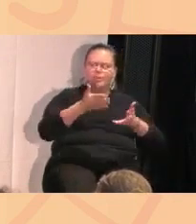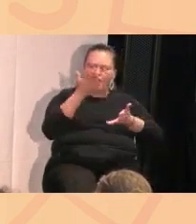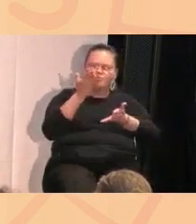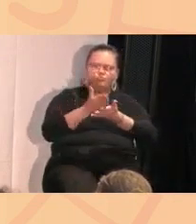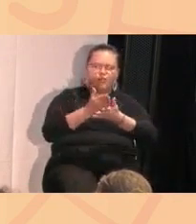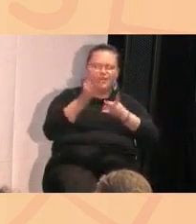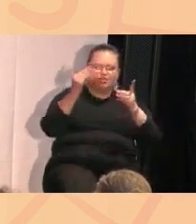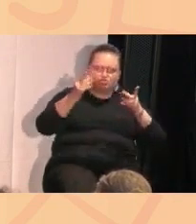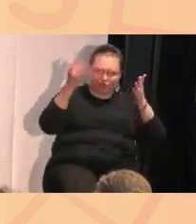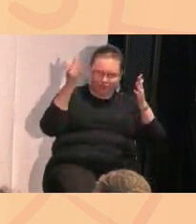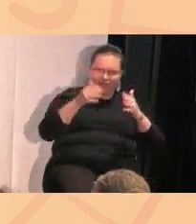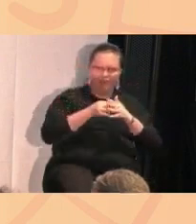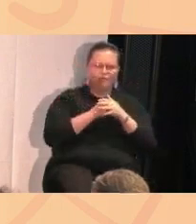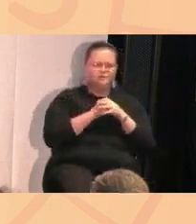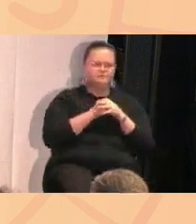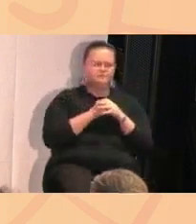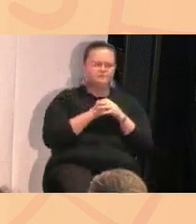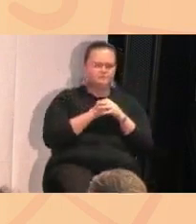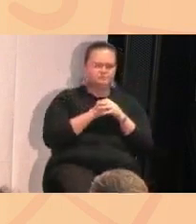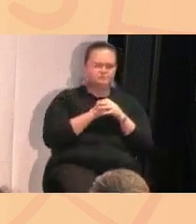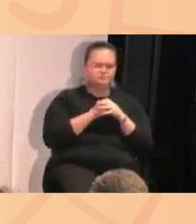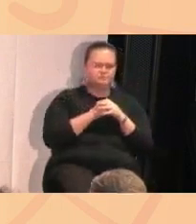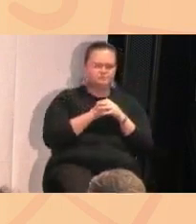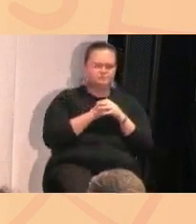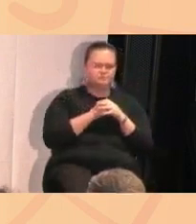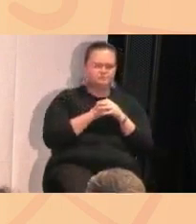And we installed that in the site outside of Parliament House